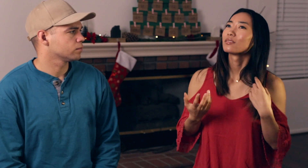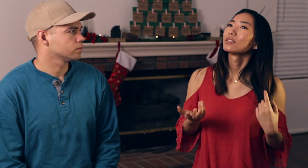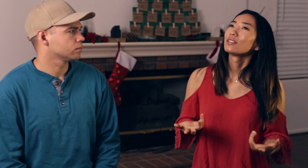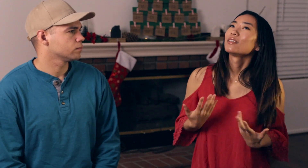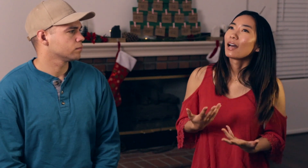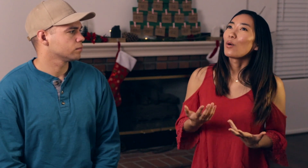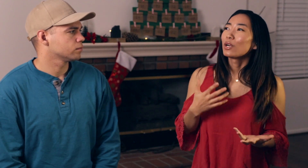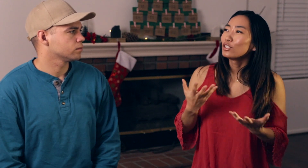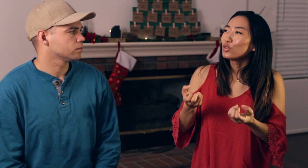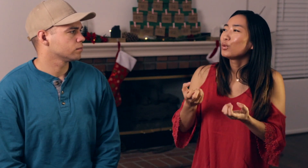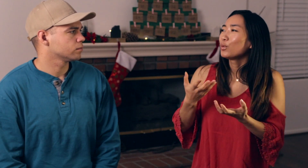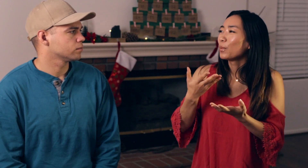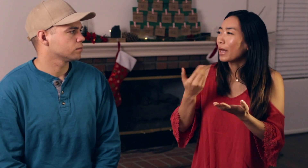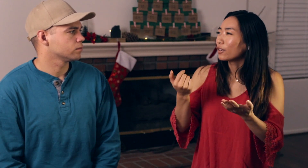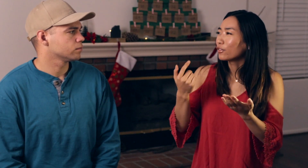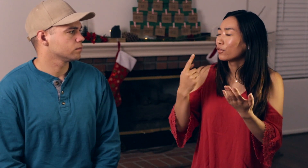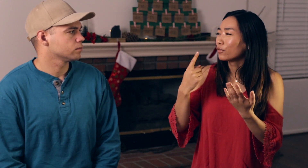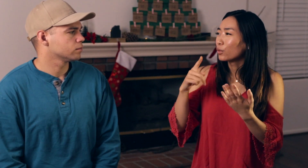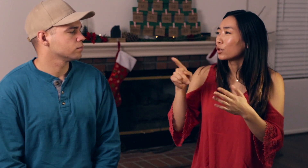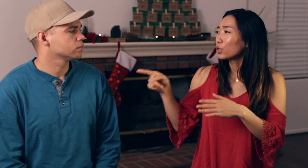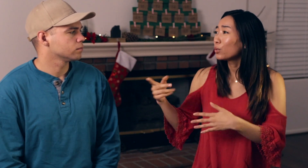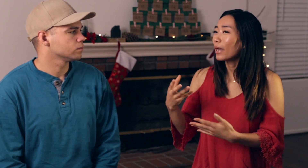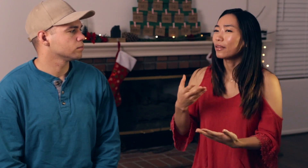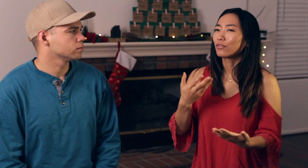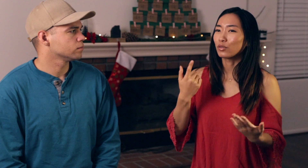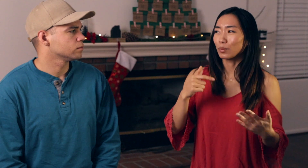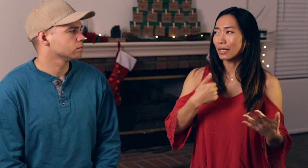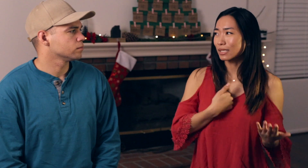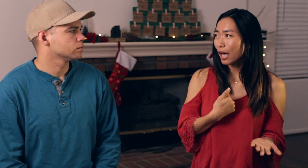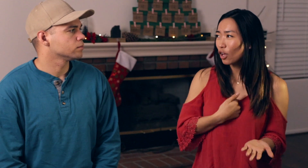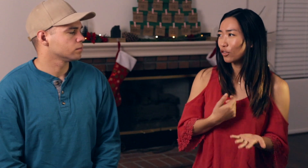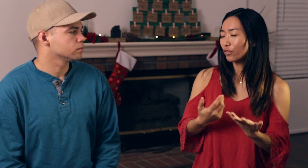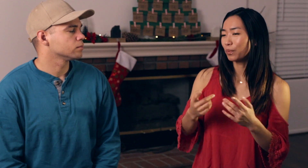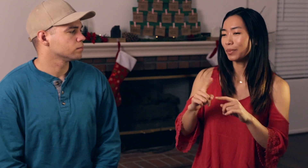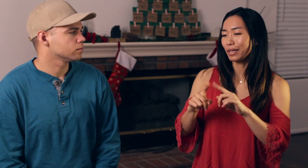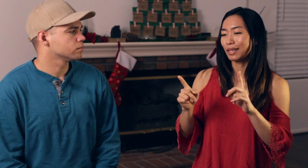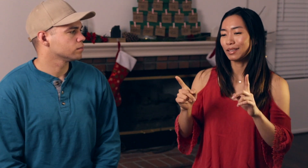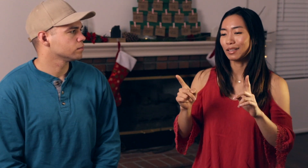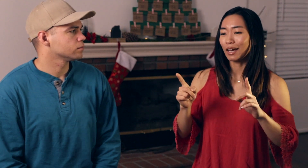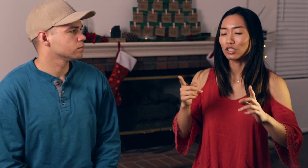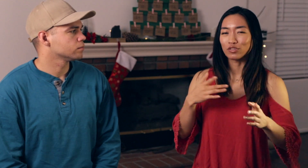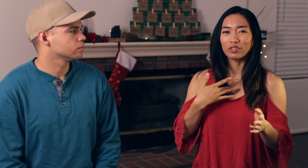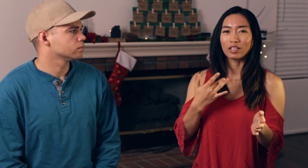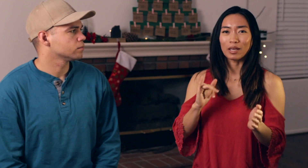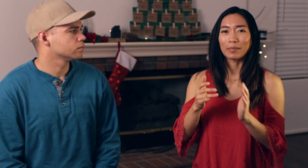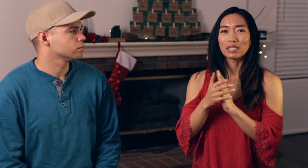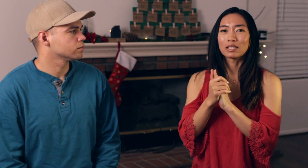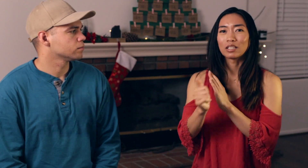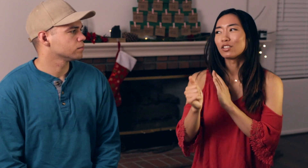I want to do better for you and for myself but I just feel like my skills